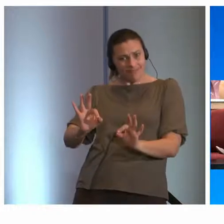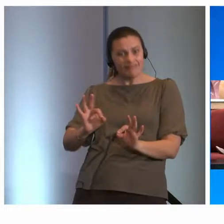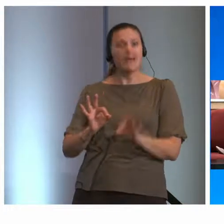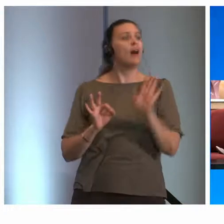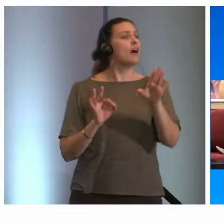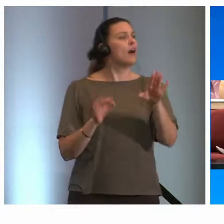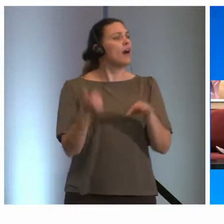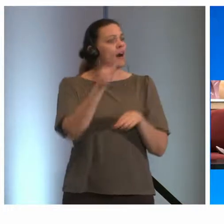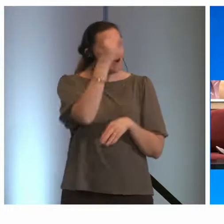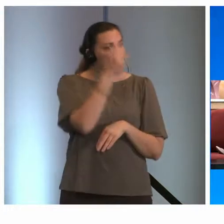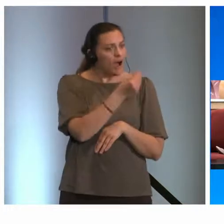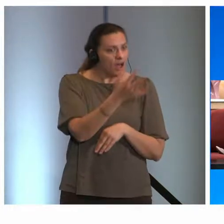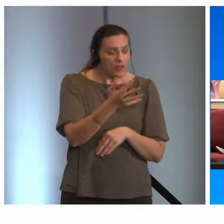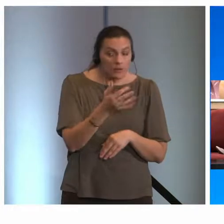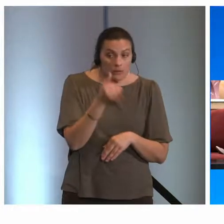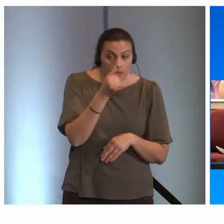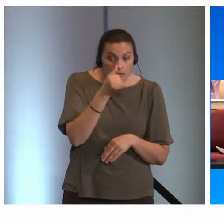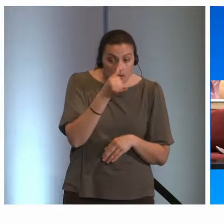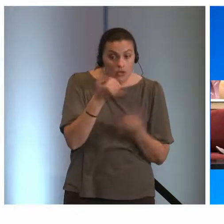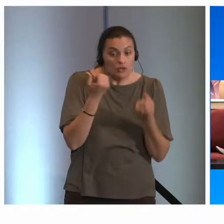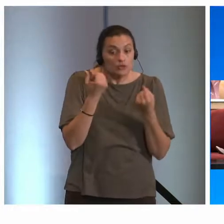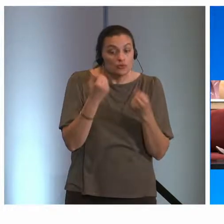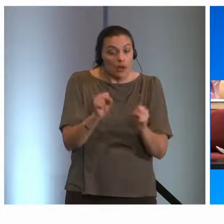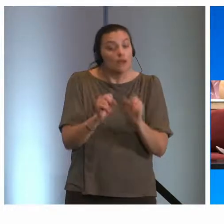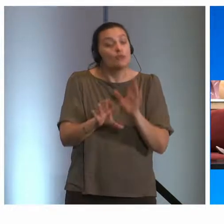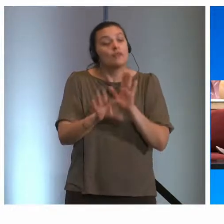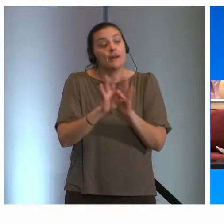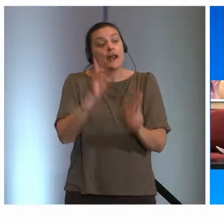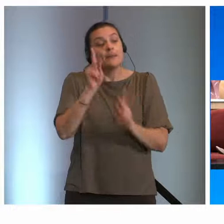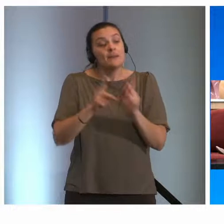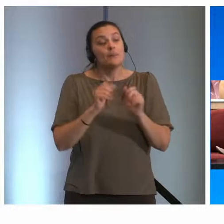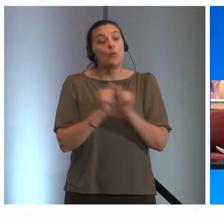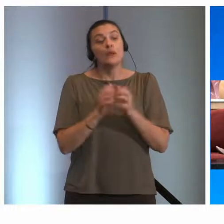representations, as are these. Now, the other thing, too, is,